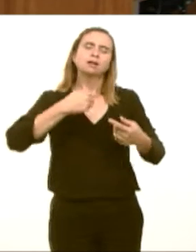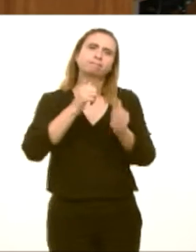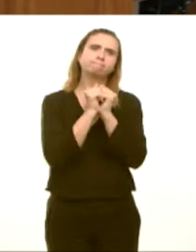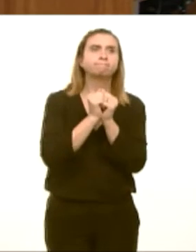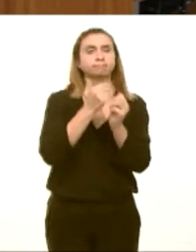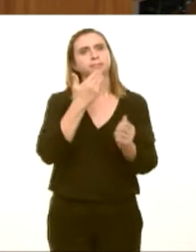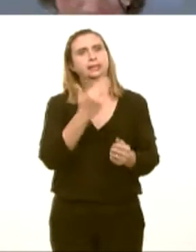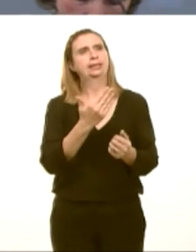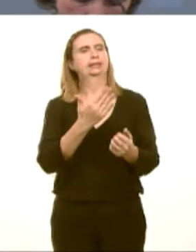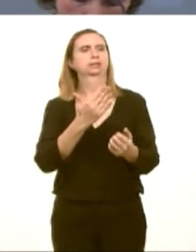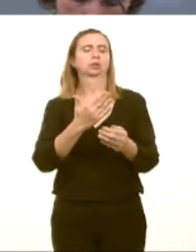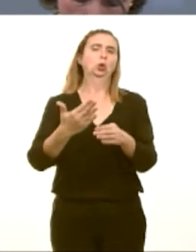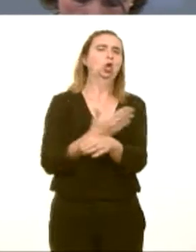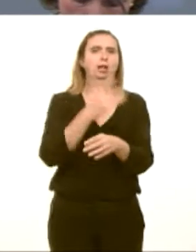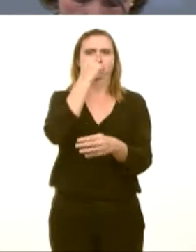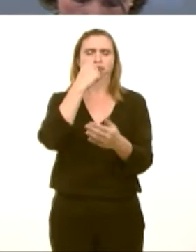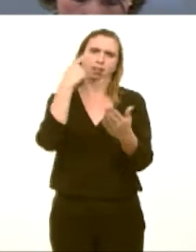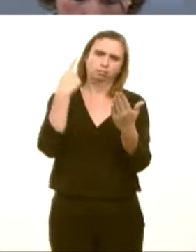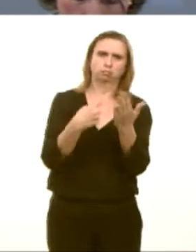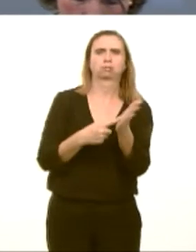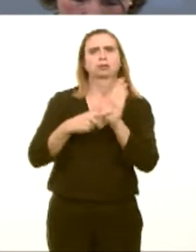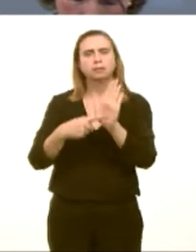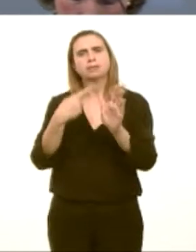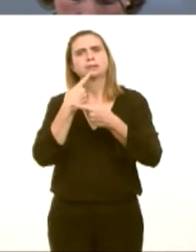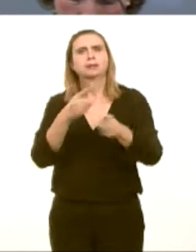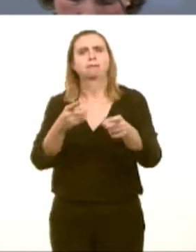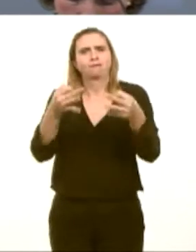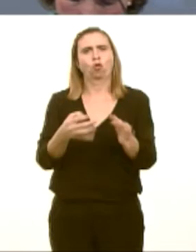the earliest opportunity to confirm how much that part payment will be and Iím sure many